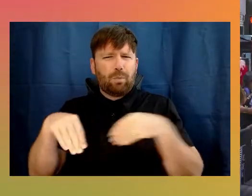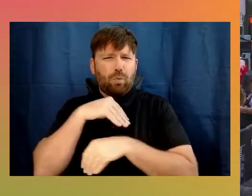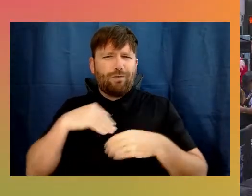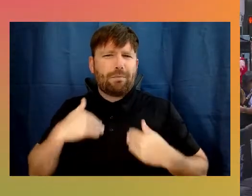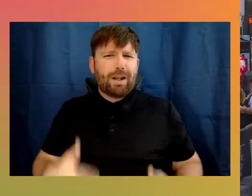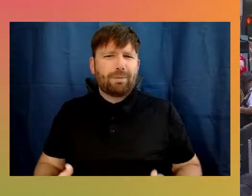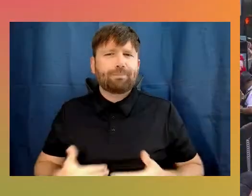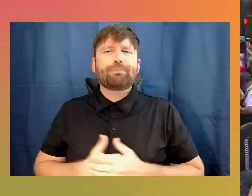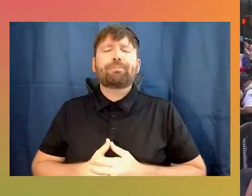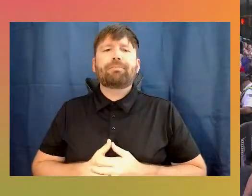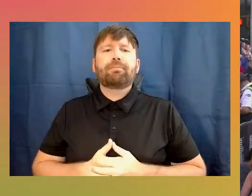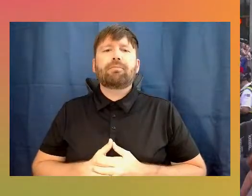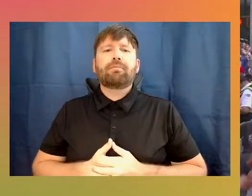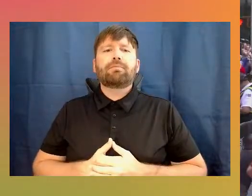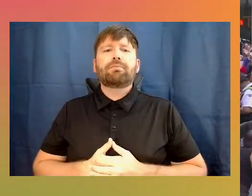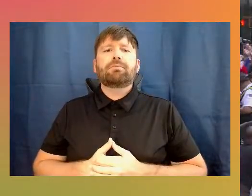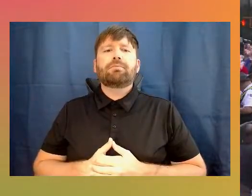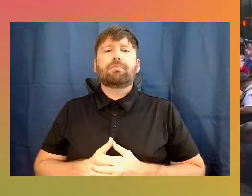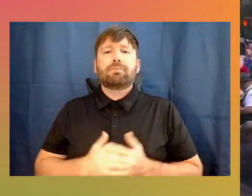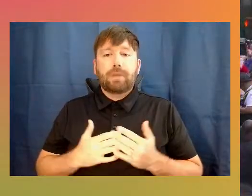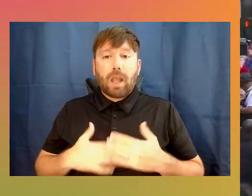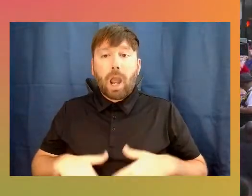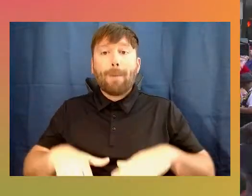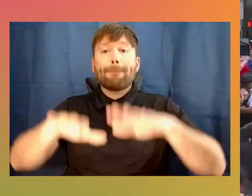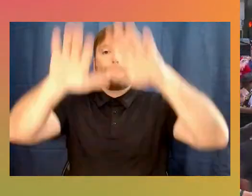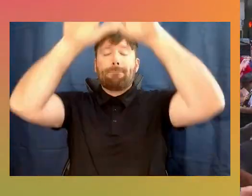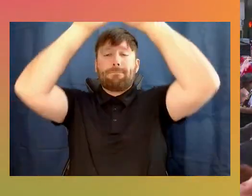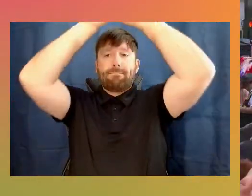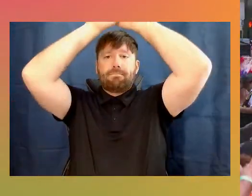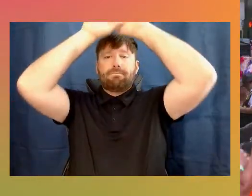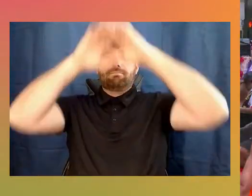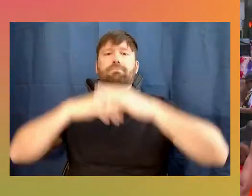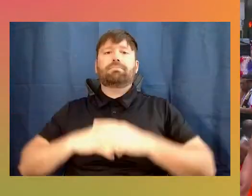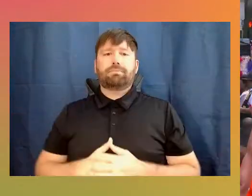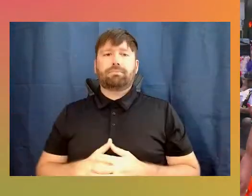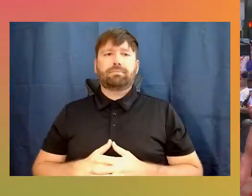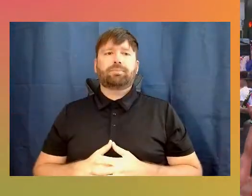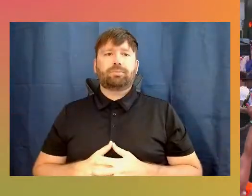SHIFT FORWARD, SQUEEZE. SOFTLY STEPPING THROUGH YOU TURN THIS WAY.